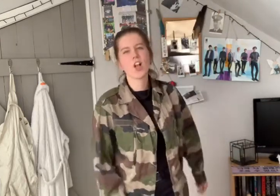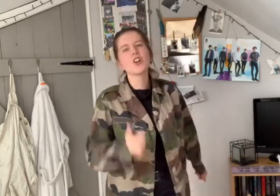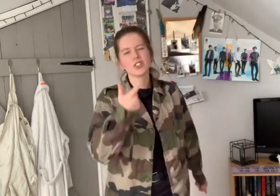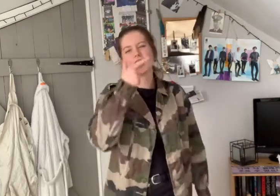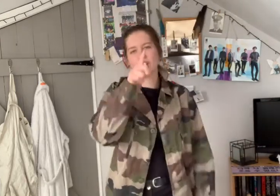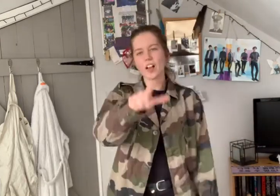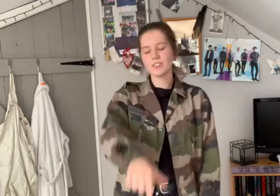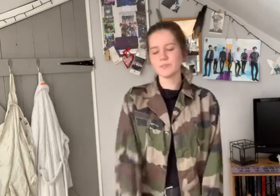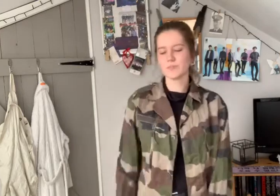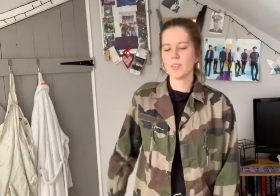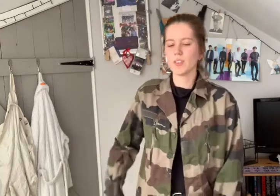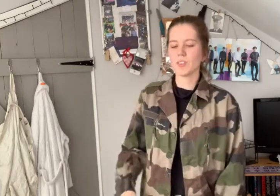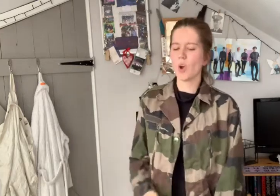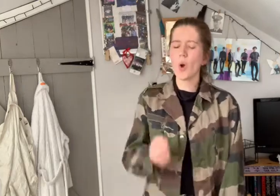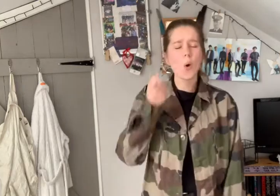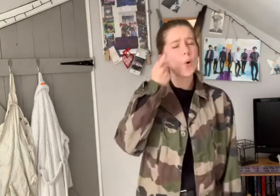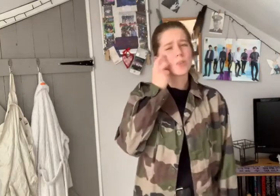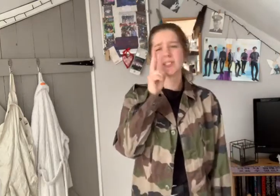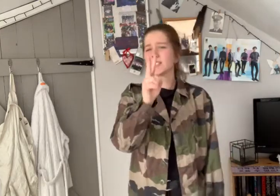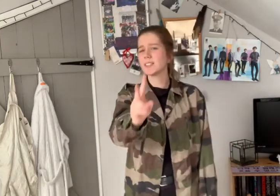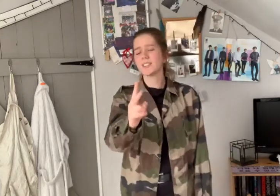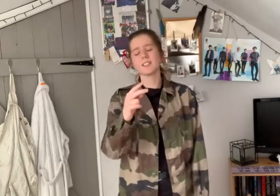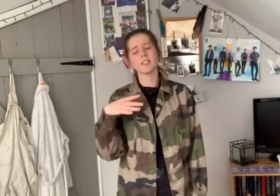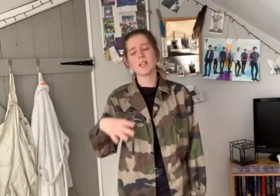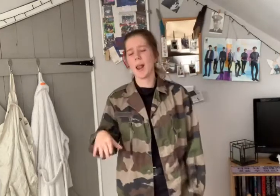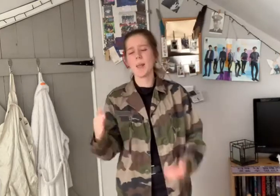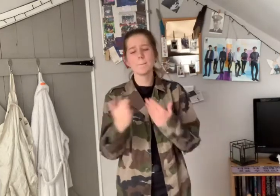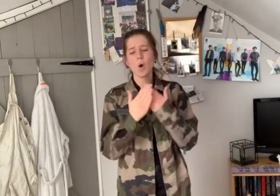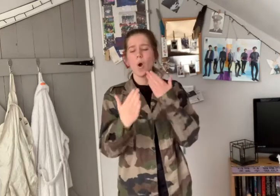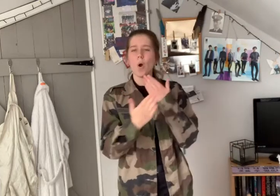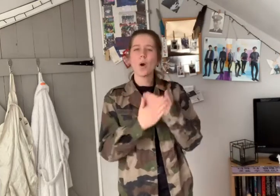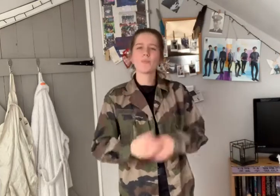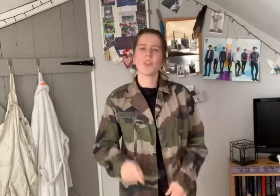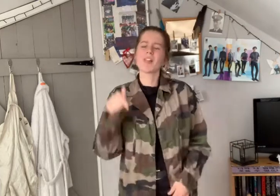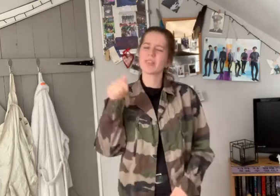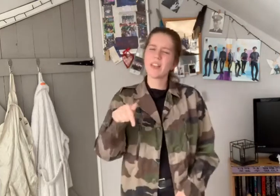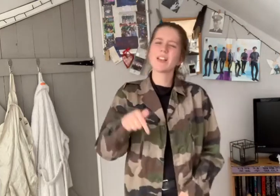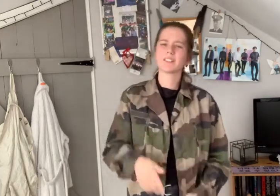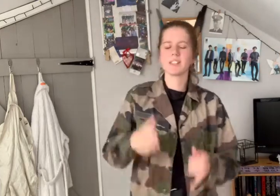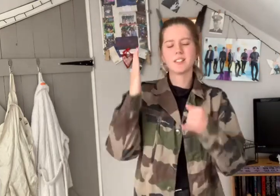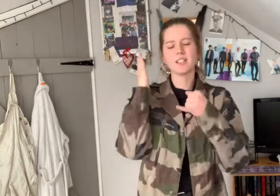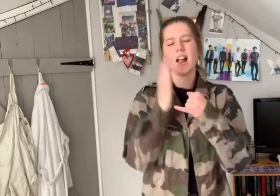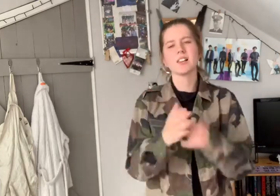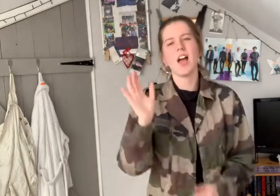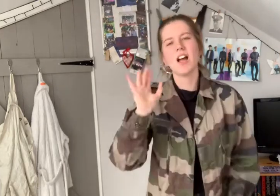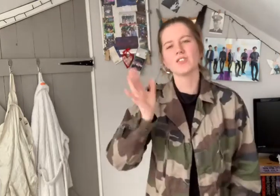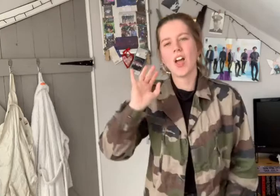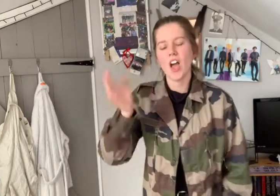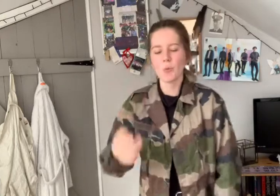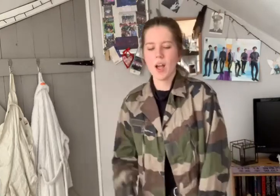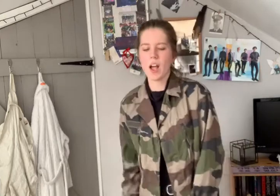Good luck Don't need to see you anymore, this is the last farewell